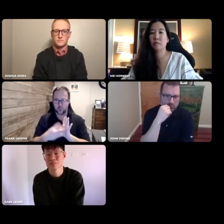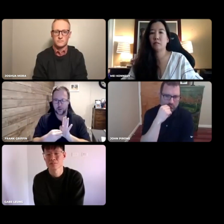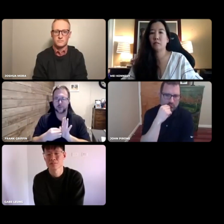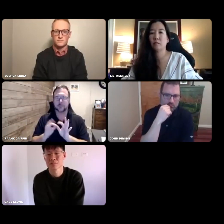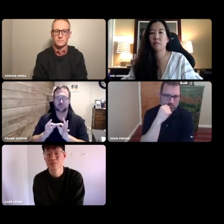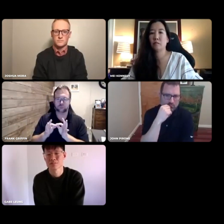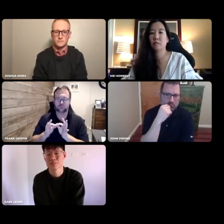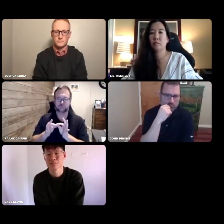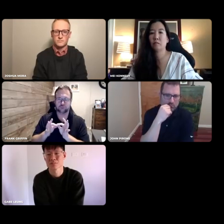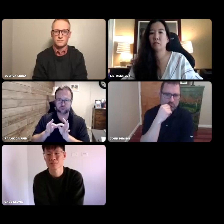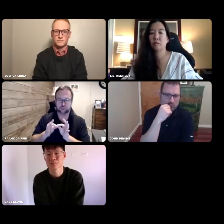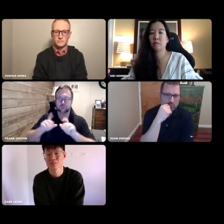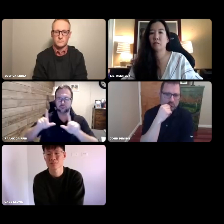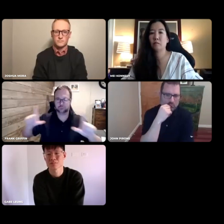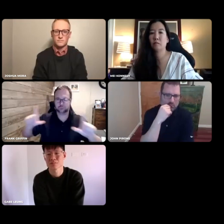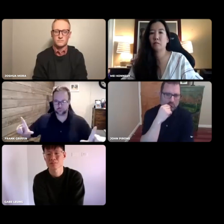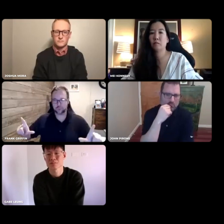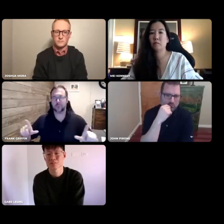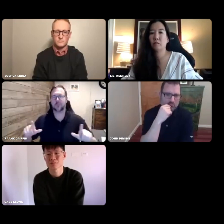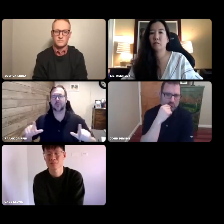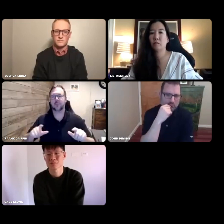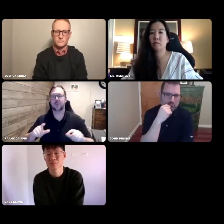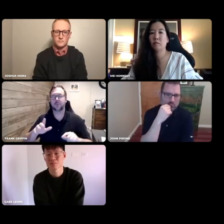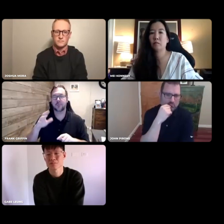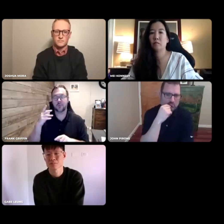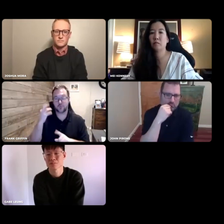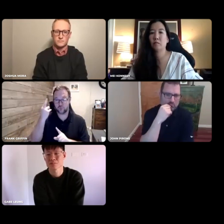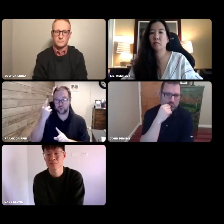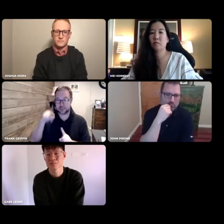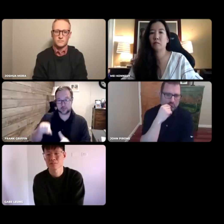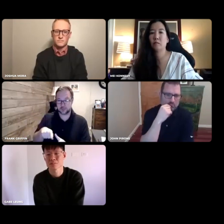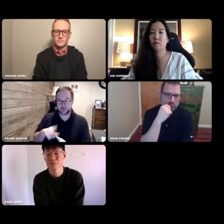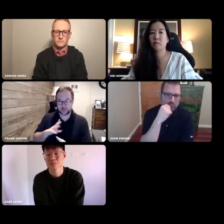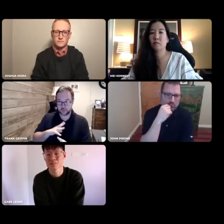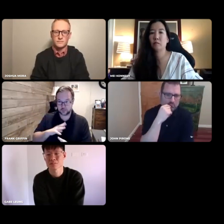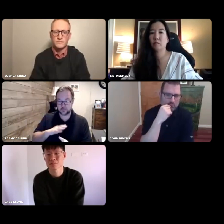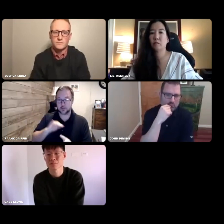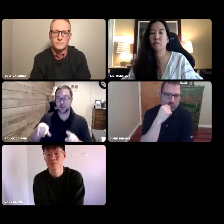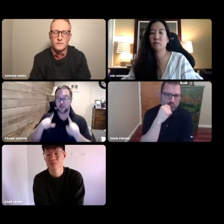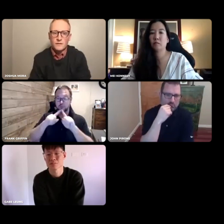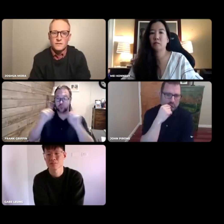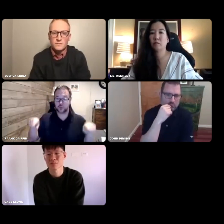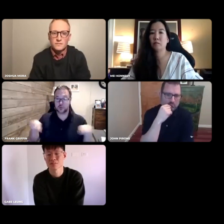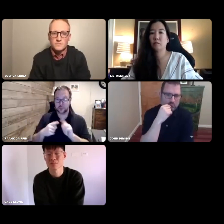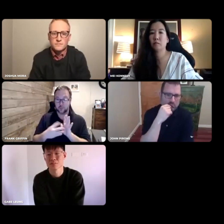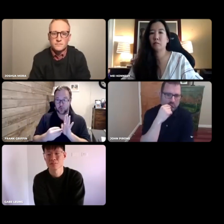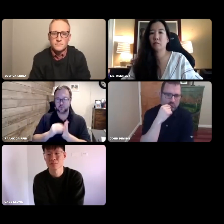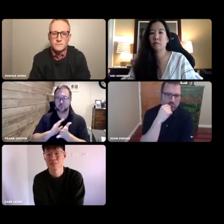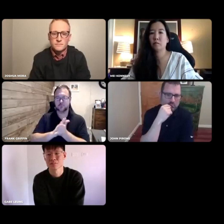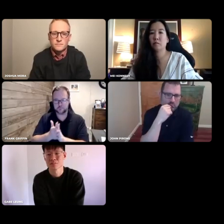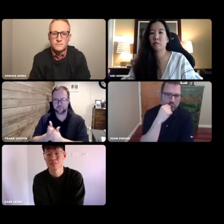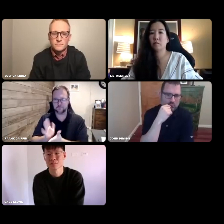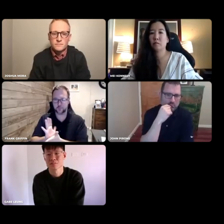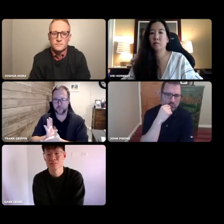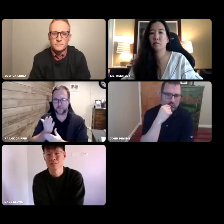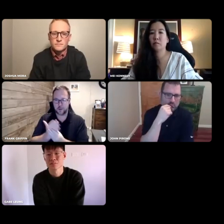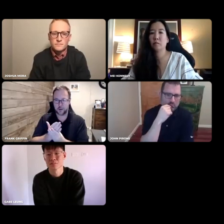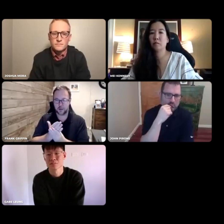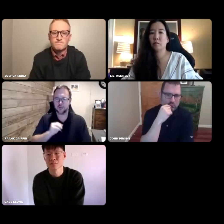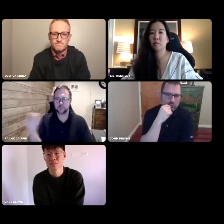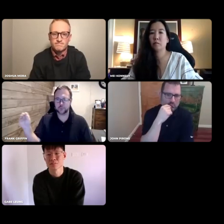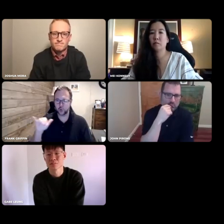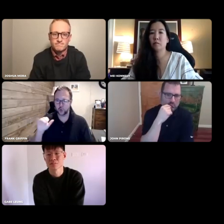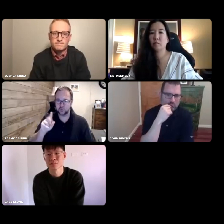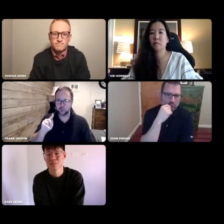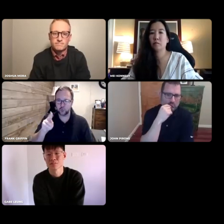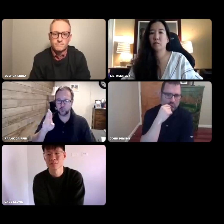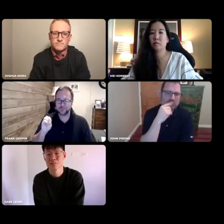Provide the interpreter with materials so they can interpret during the screen recording.